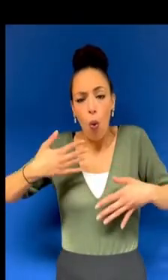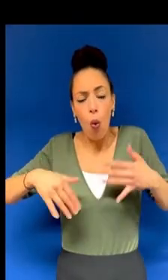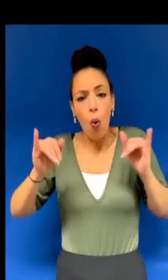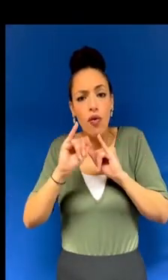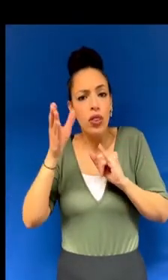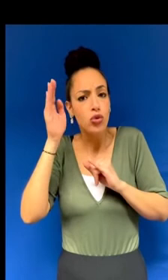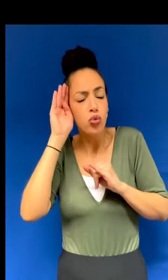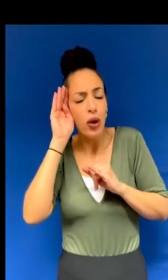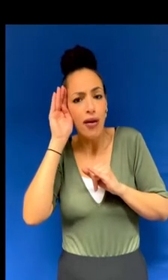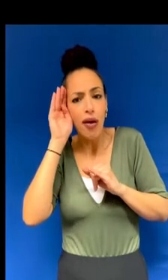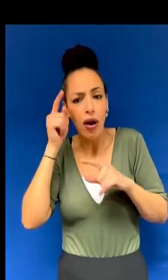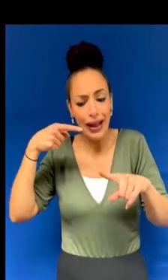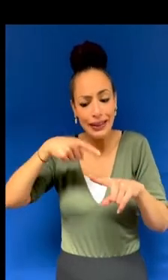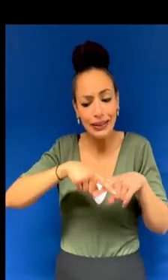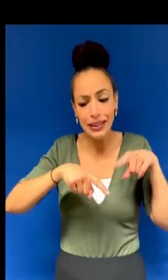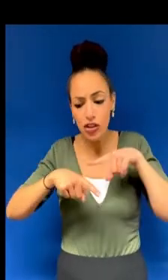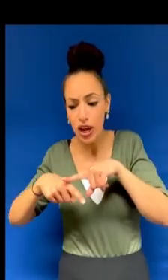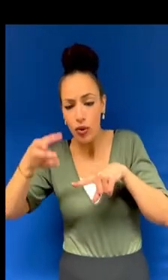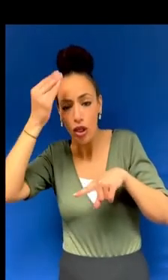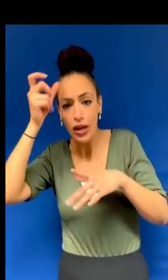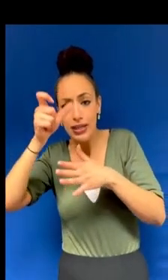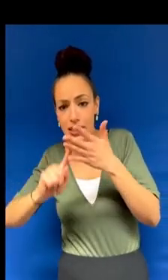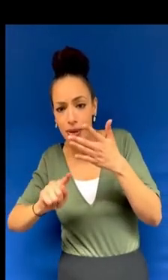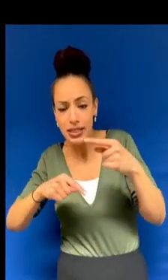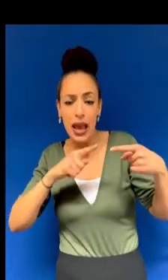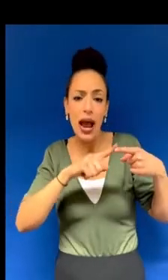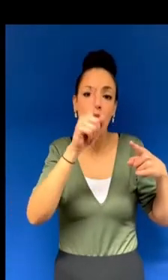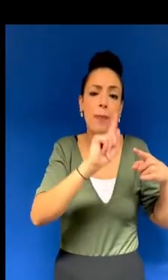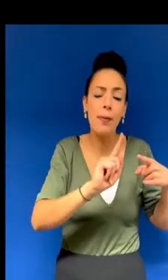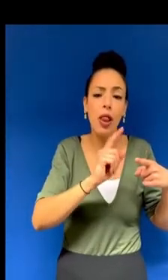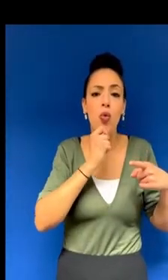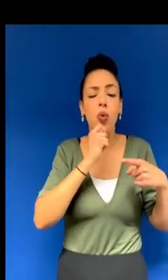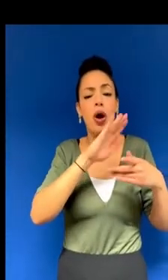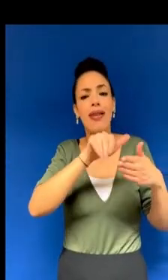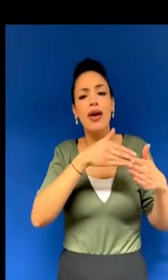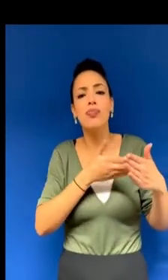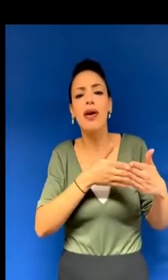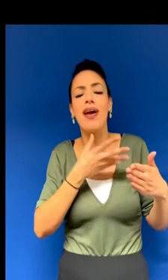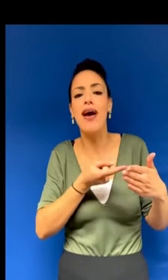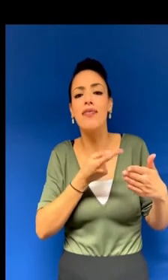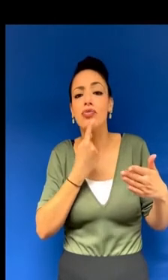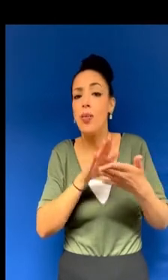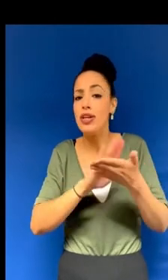profoundly distressing. It's really hurting to hear that and particularly there's an intersection